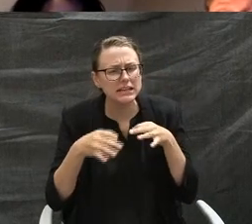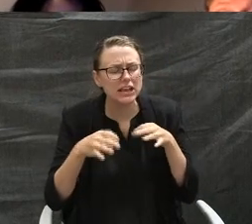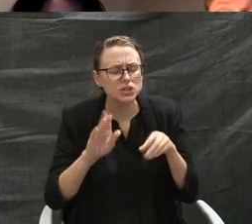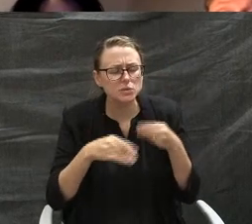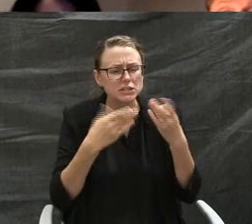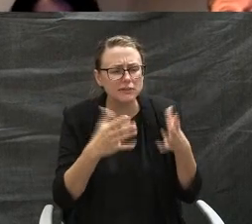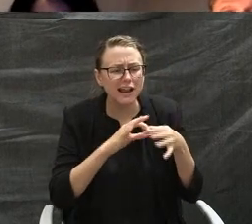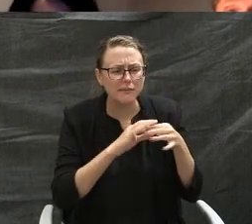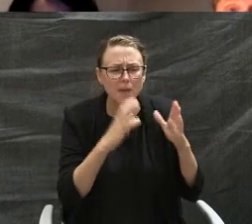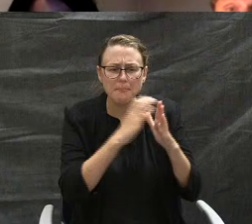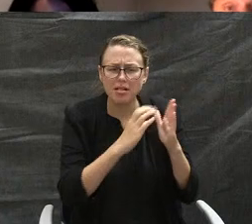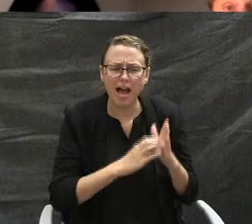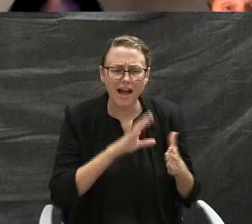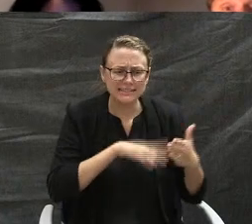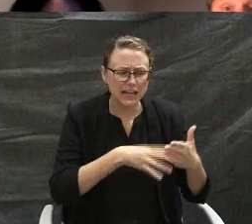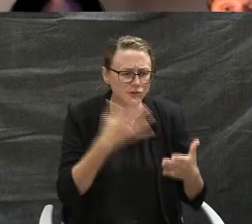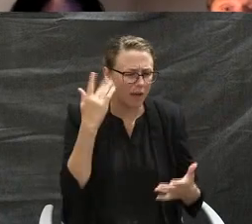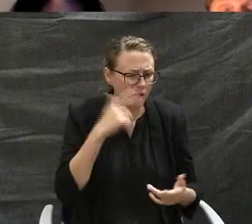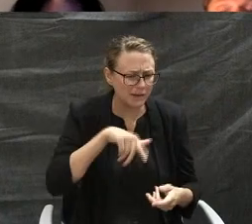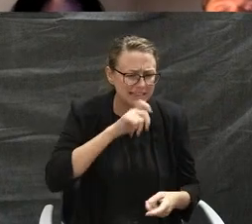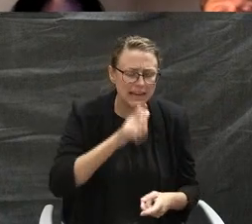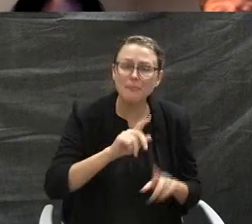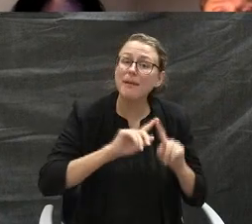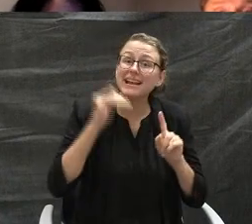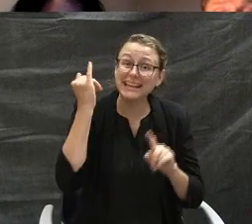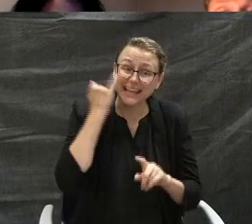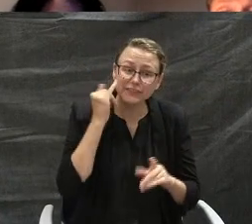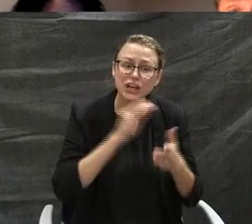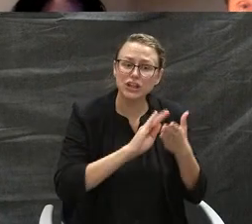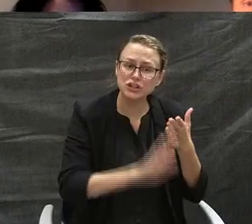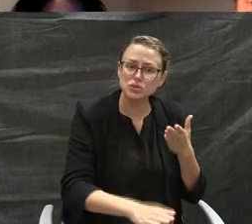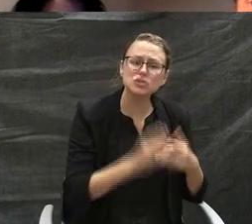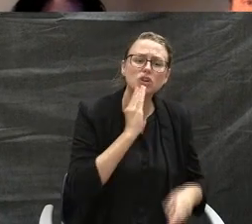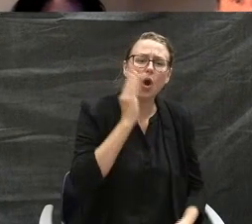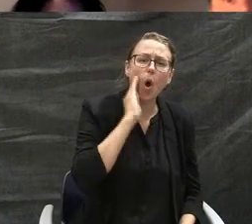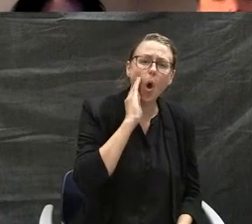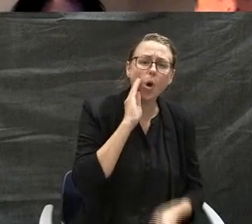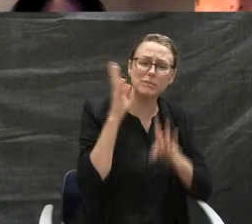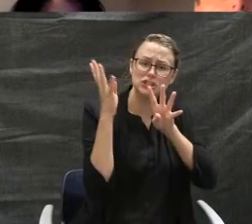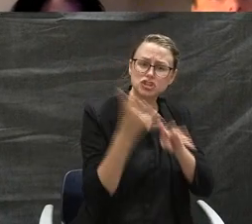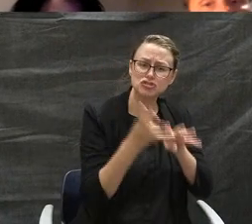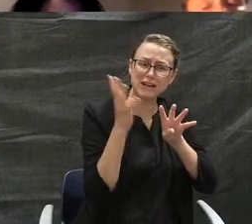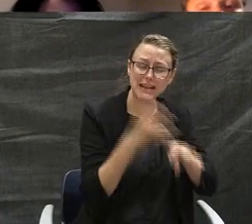classroom is that the kids are home streaming, that's a really long day. So can we talk a little bit more about